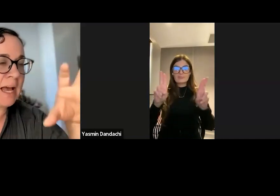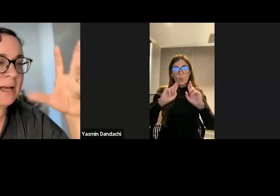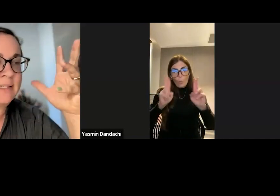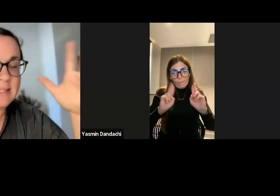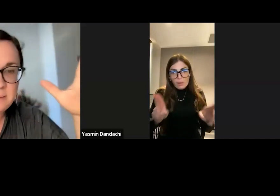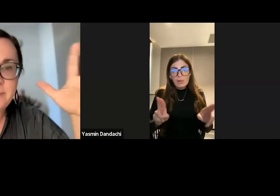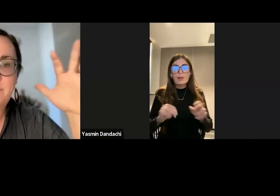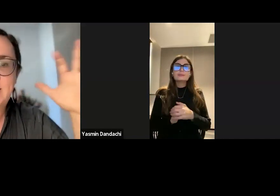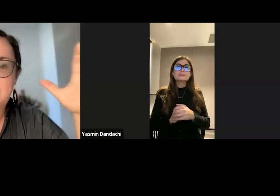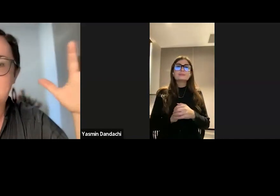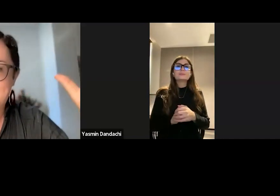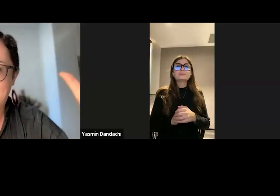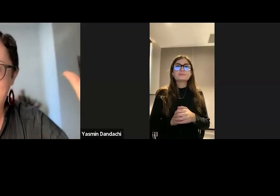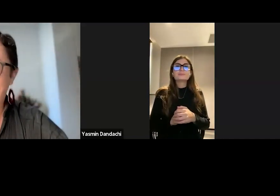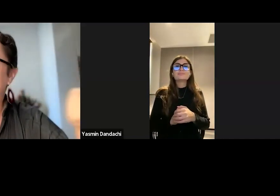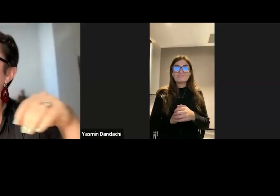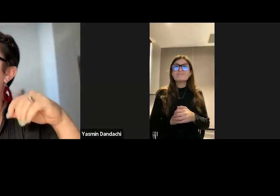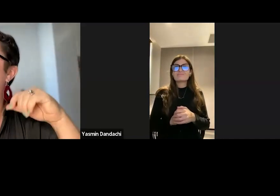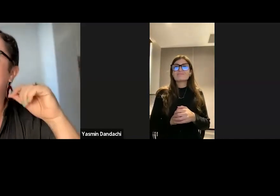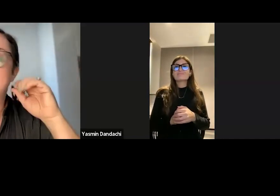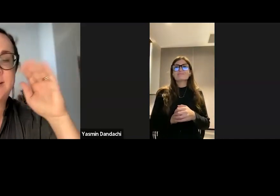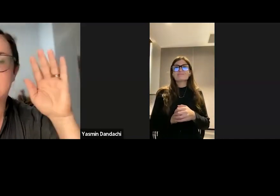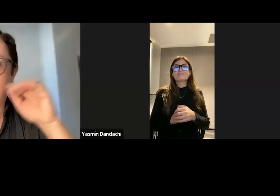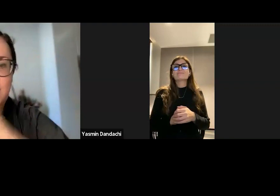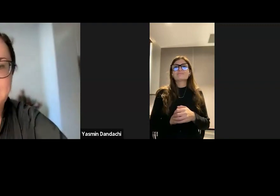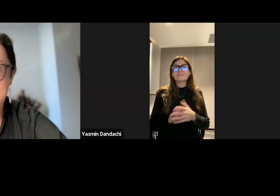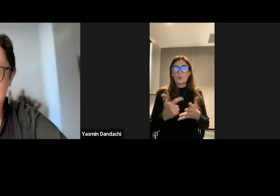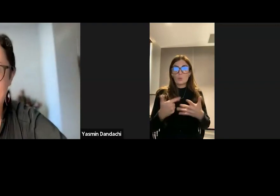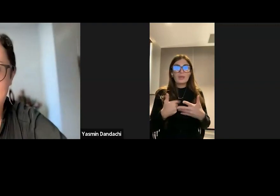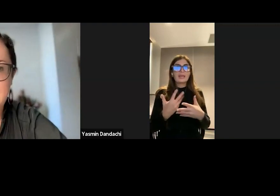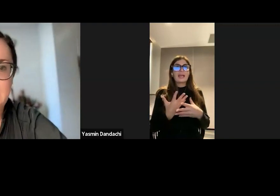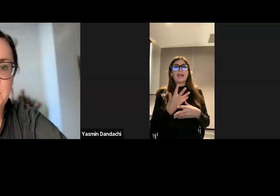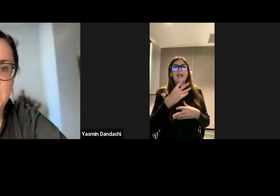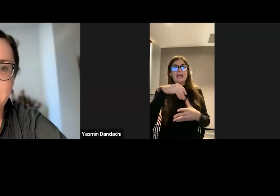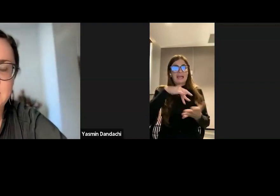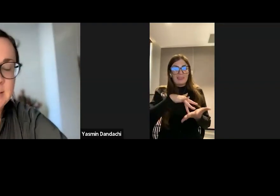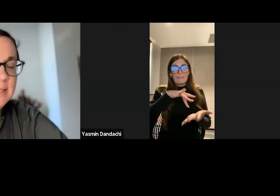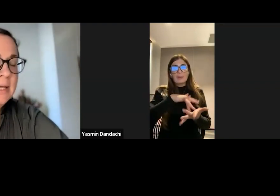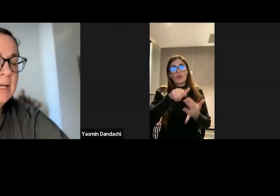we are deep in the middle of sector-wide exhaustion and burnout,